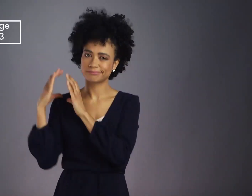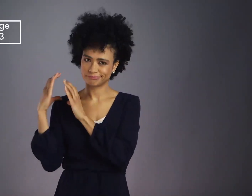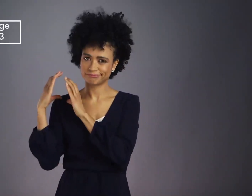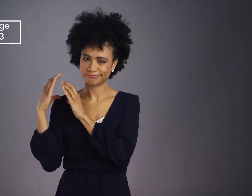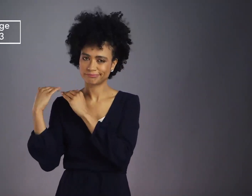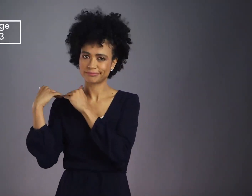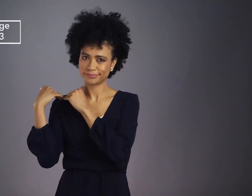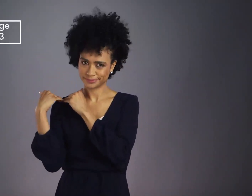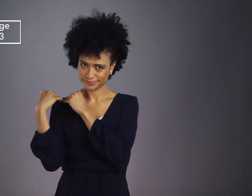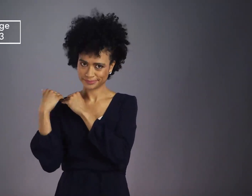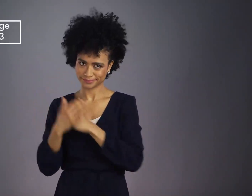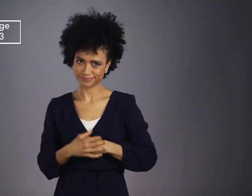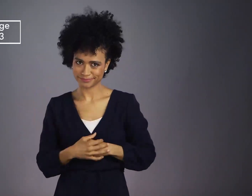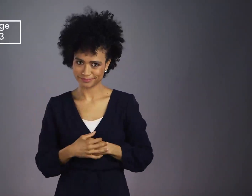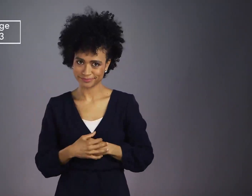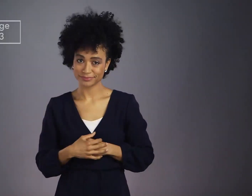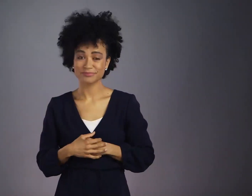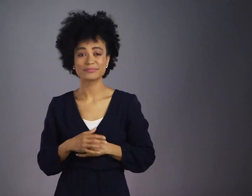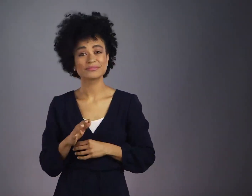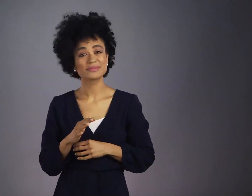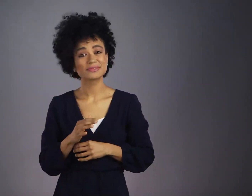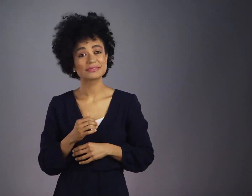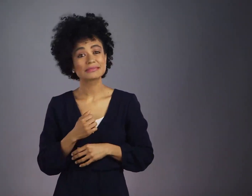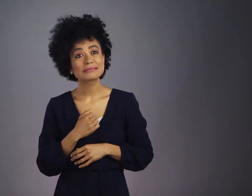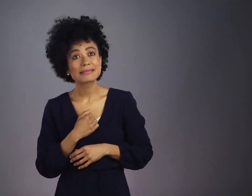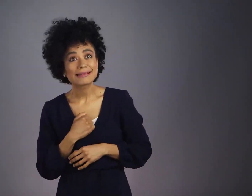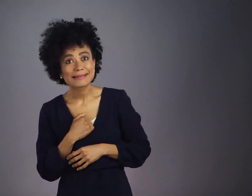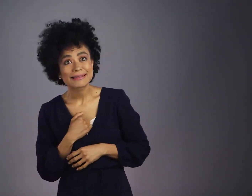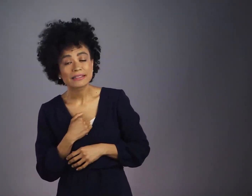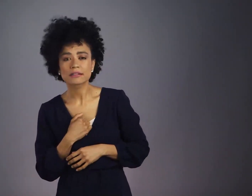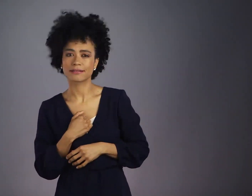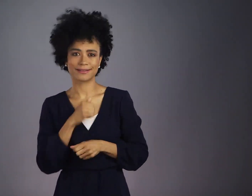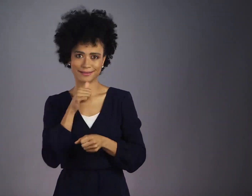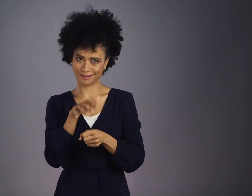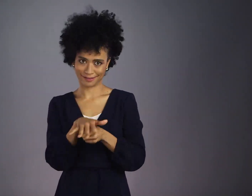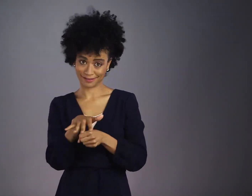We must take the lead. A remorseful mumbling that